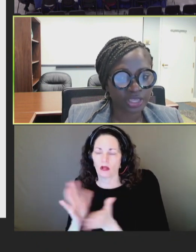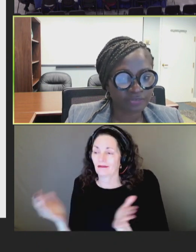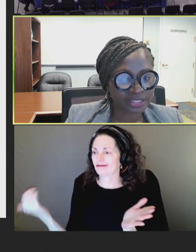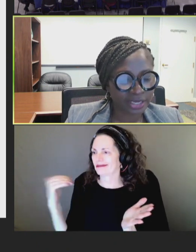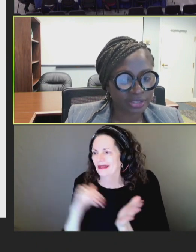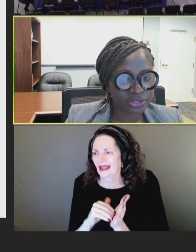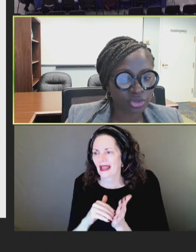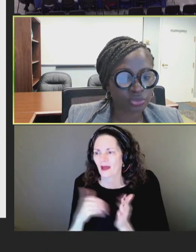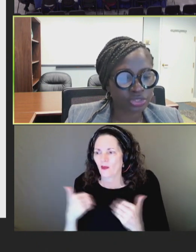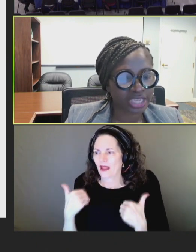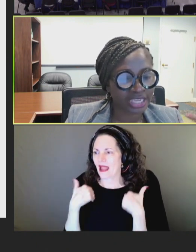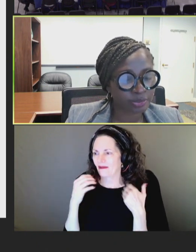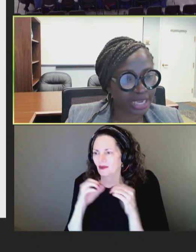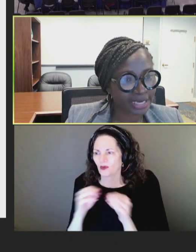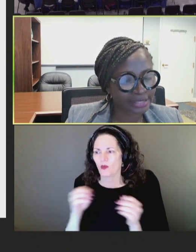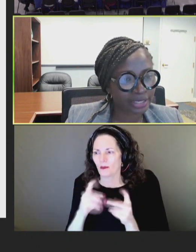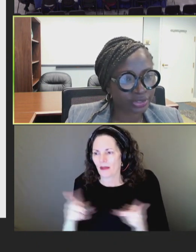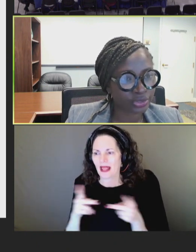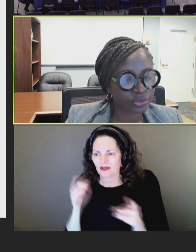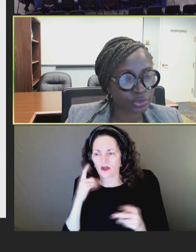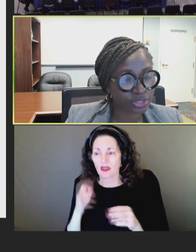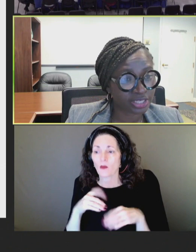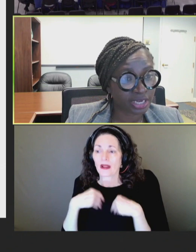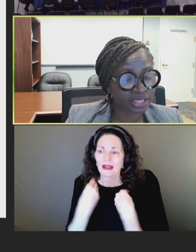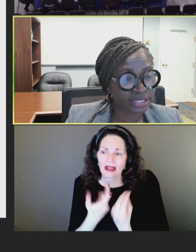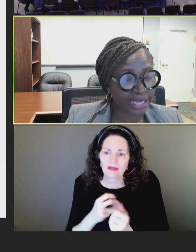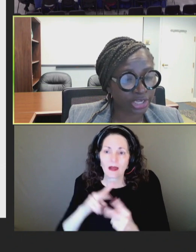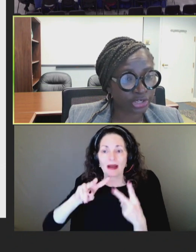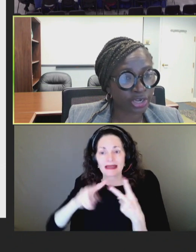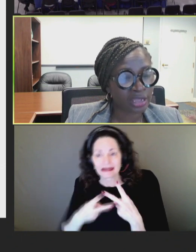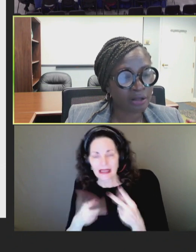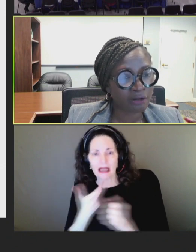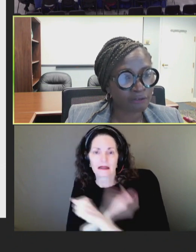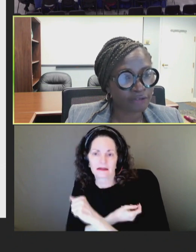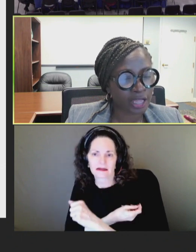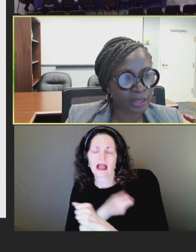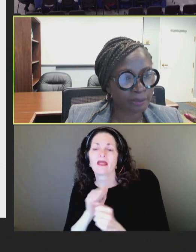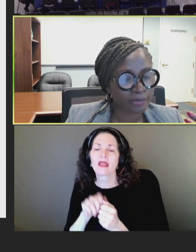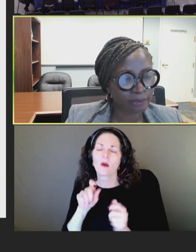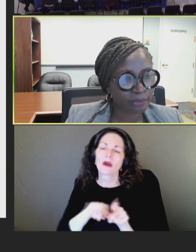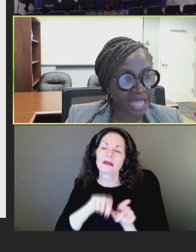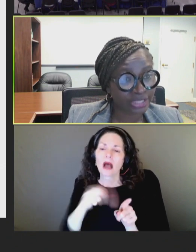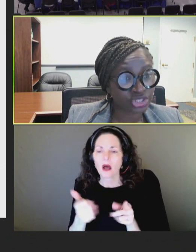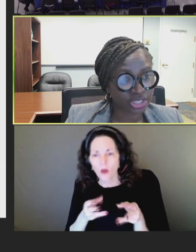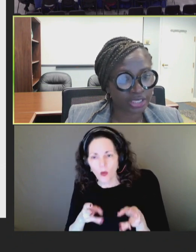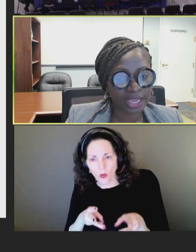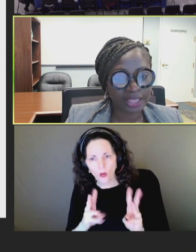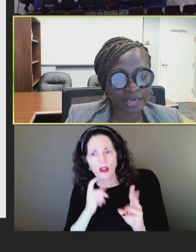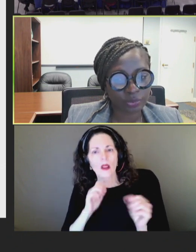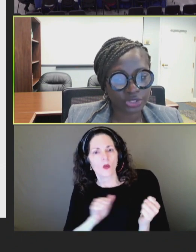giving a second dose -- expedited second dose was another layer of action that we